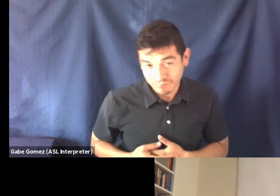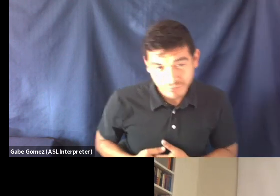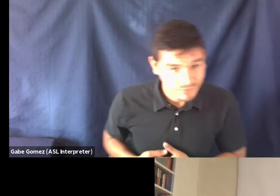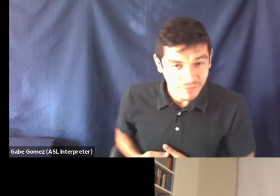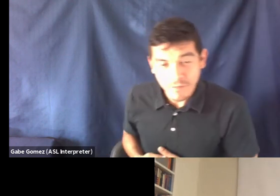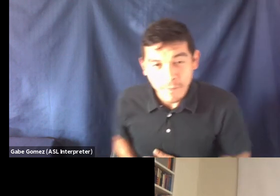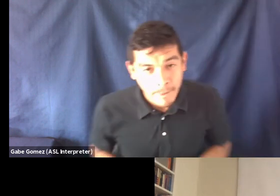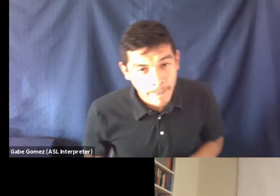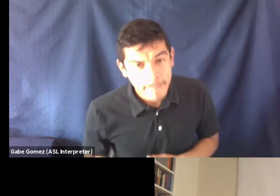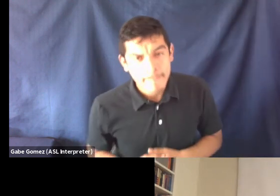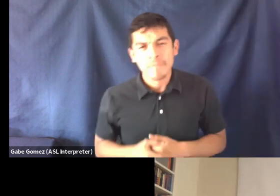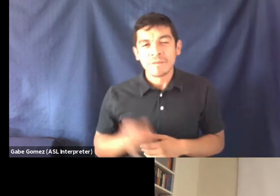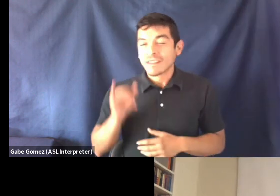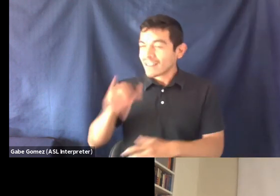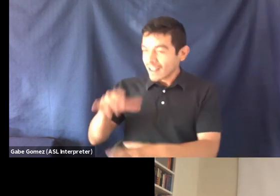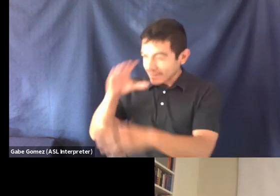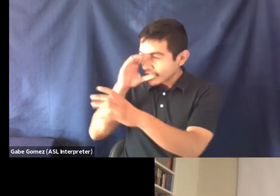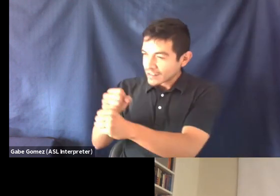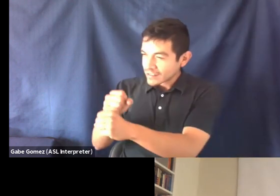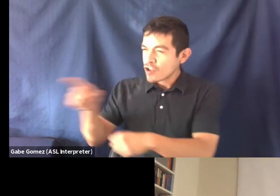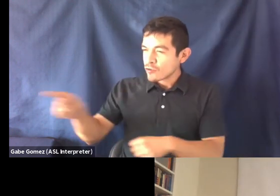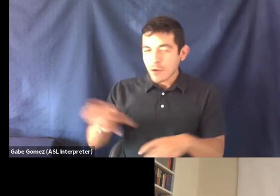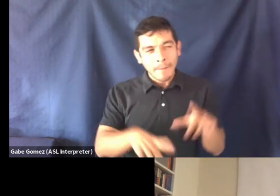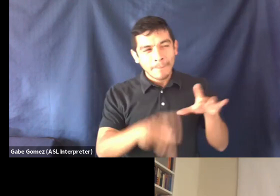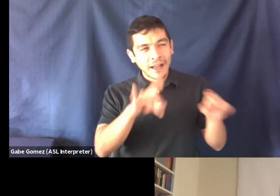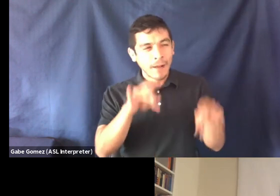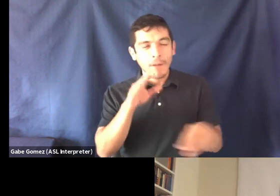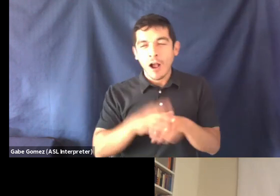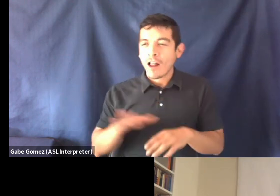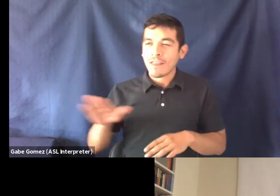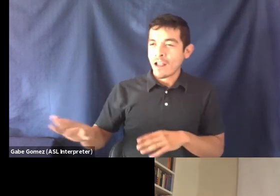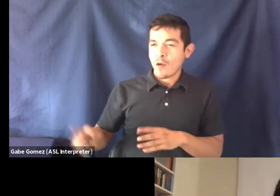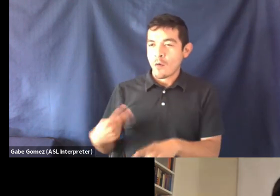on the cues. You're really much more immersed in their view of life.